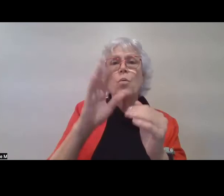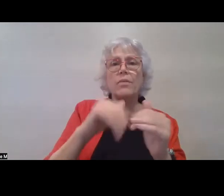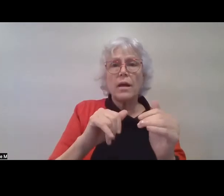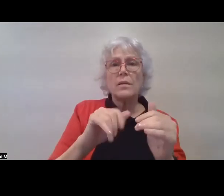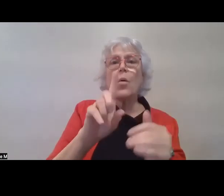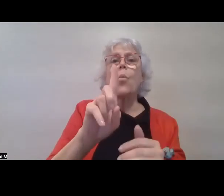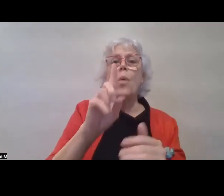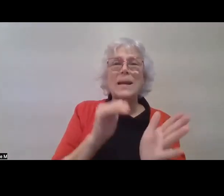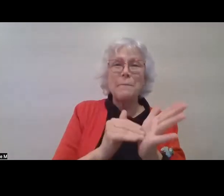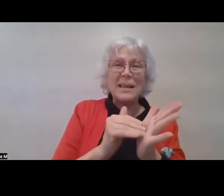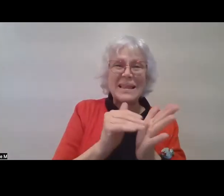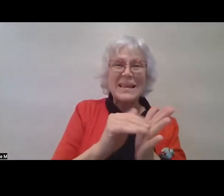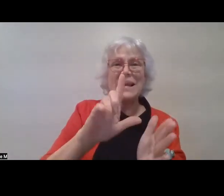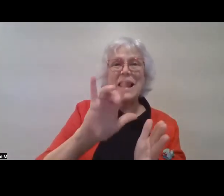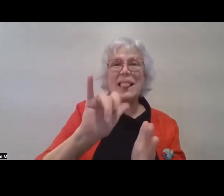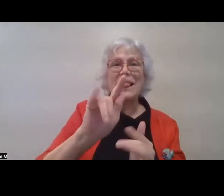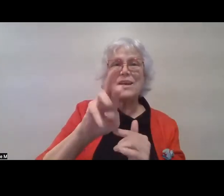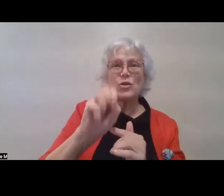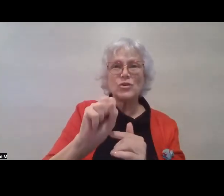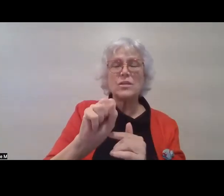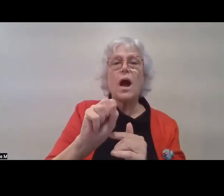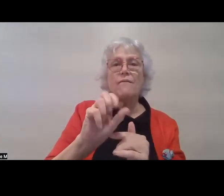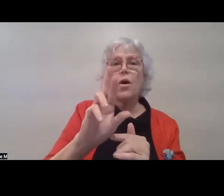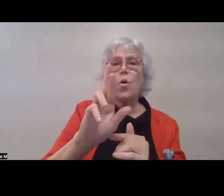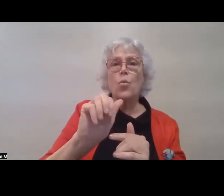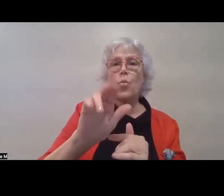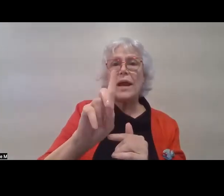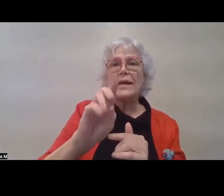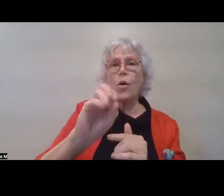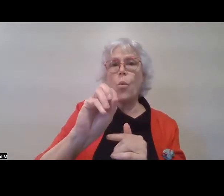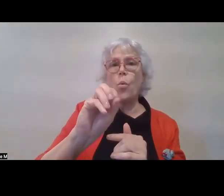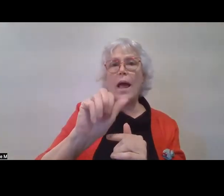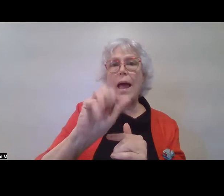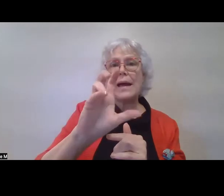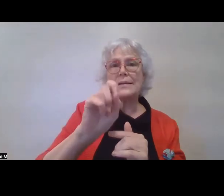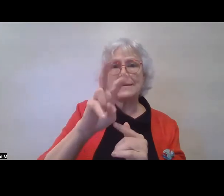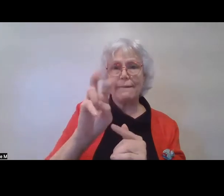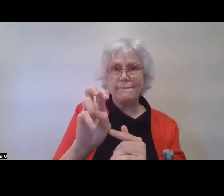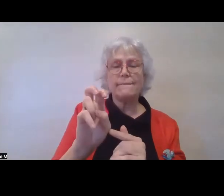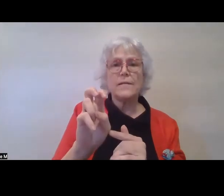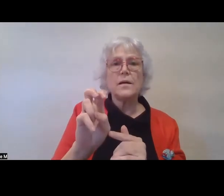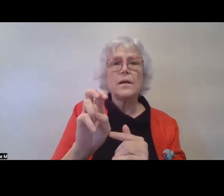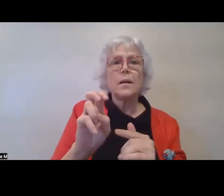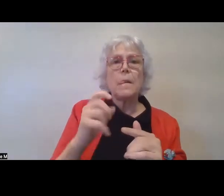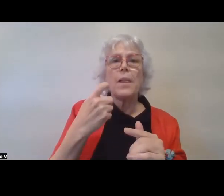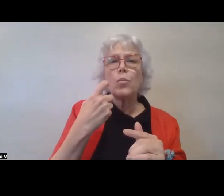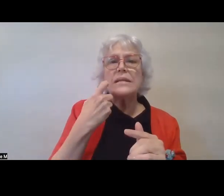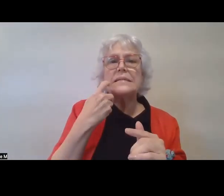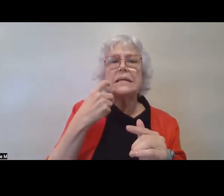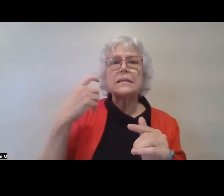liquid and there are also two other uranium mines on this land. A recent government study found that